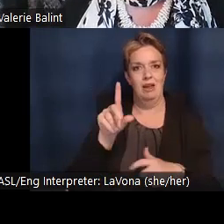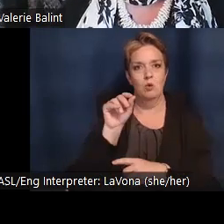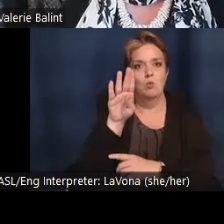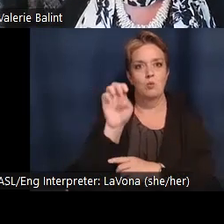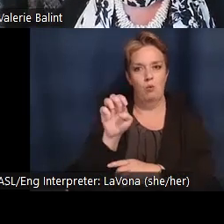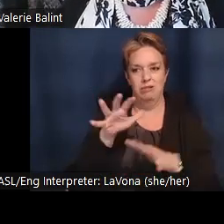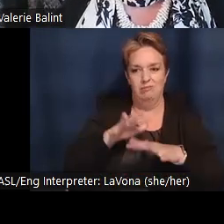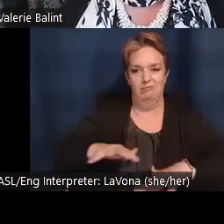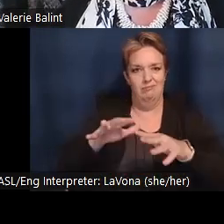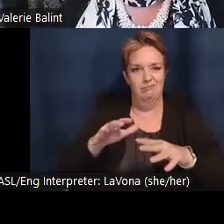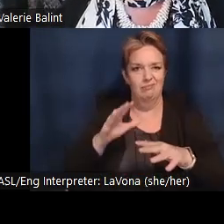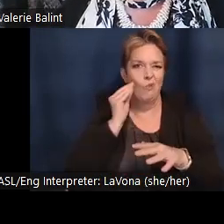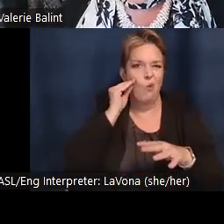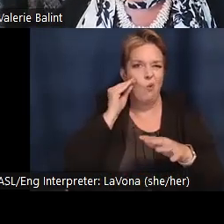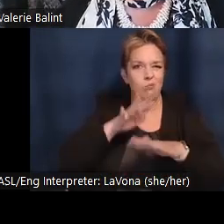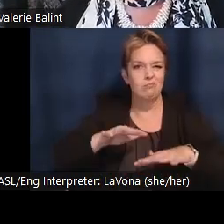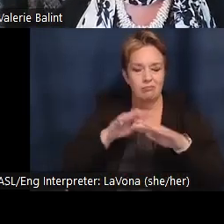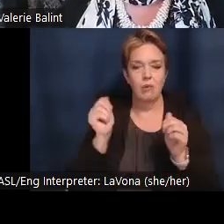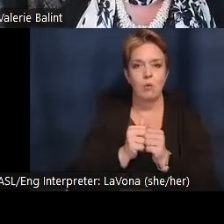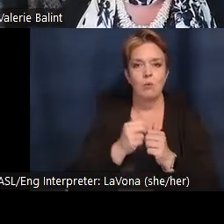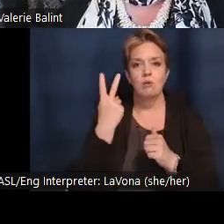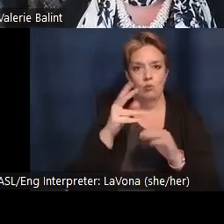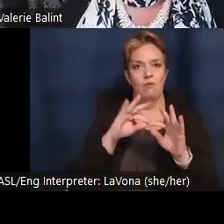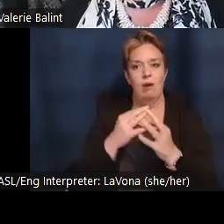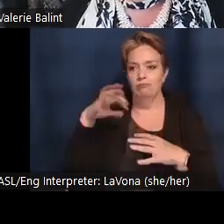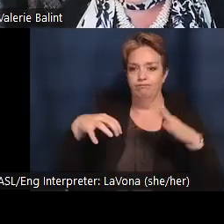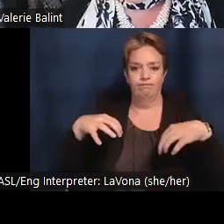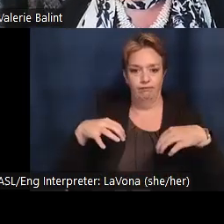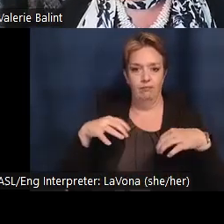While here, take in the amazing gardens designed by Virginia Couse